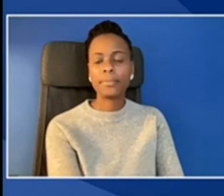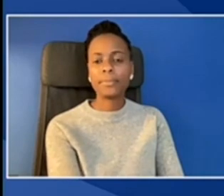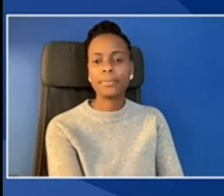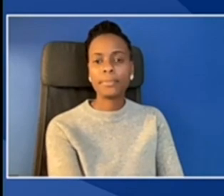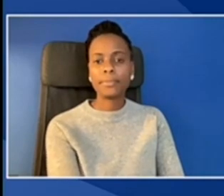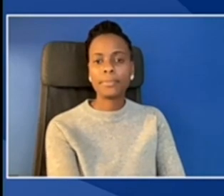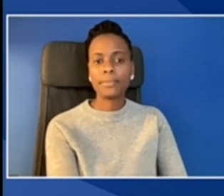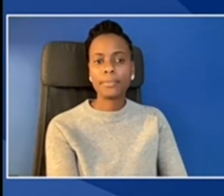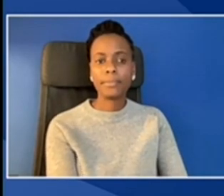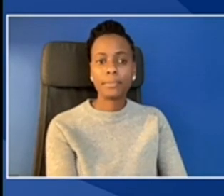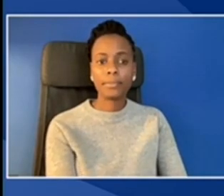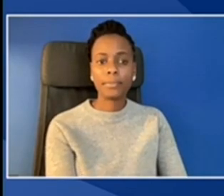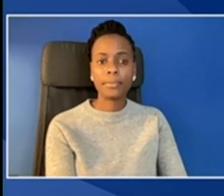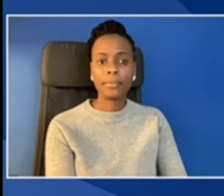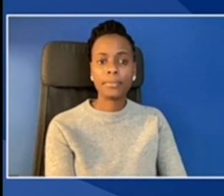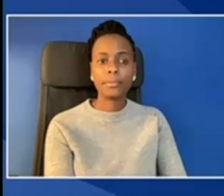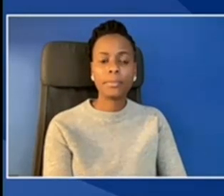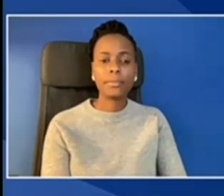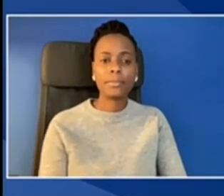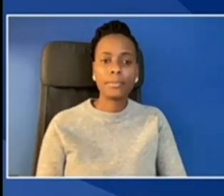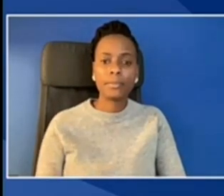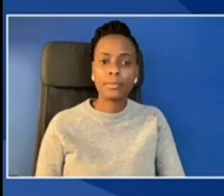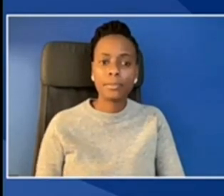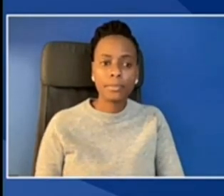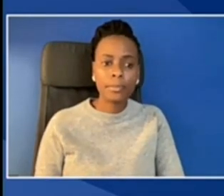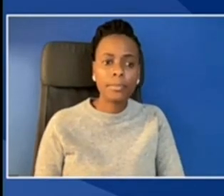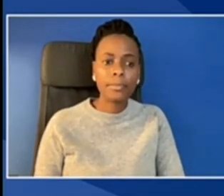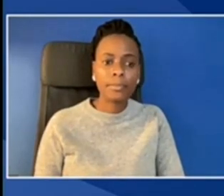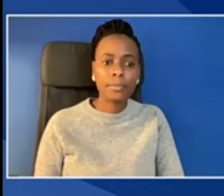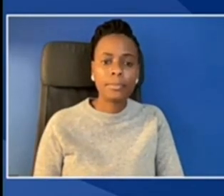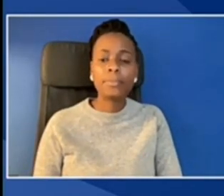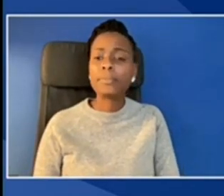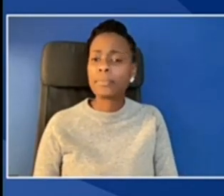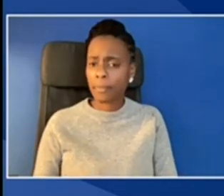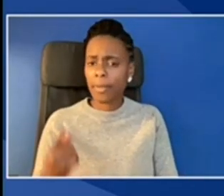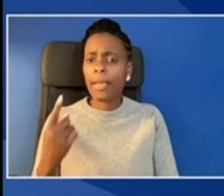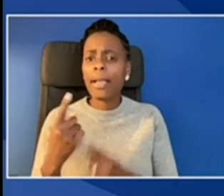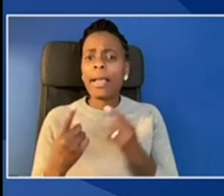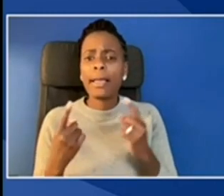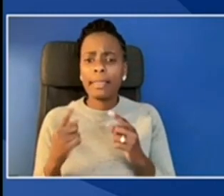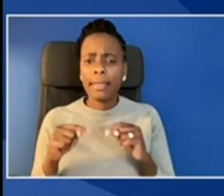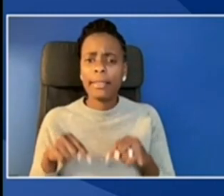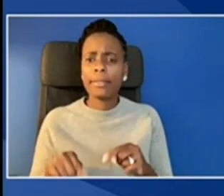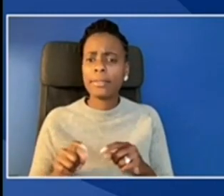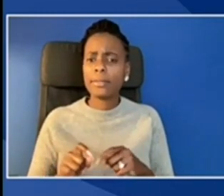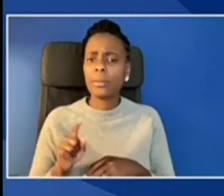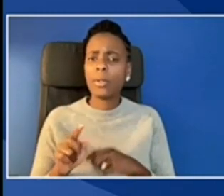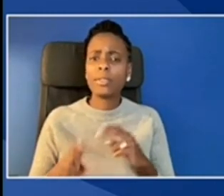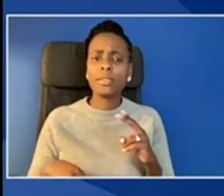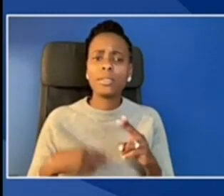Thank you. I think on this question around the- considering operational limits.